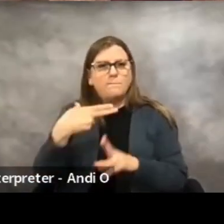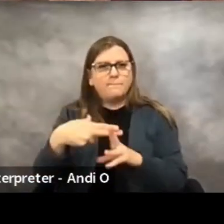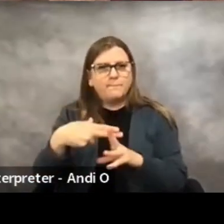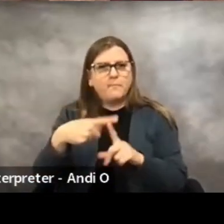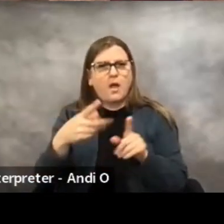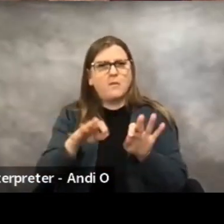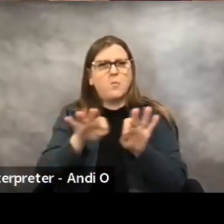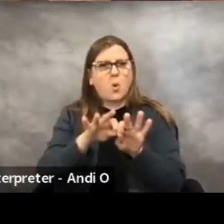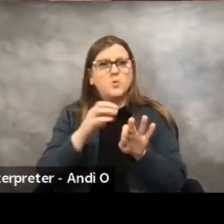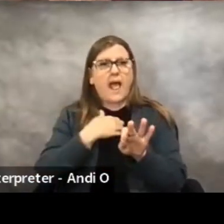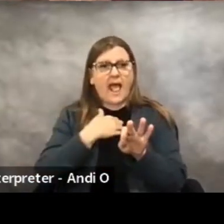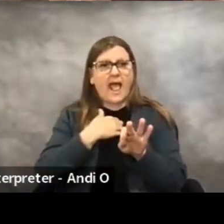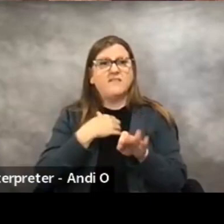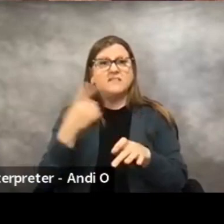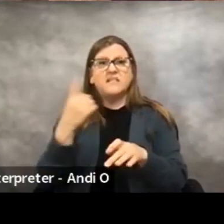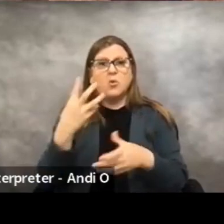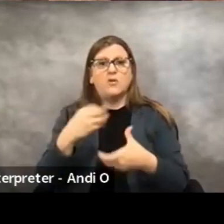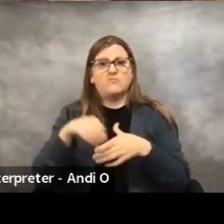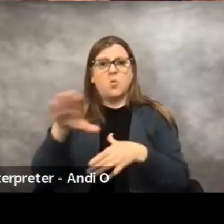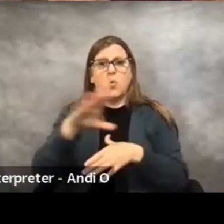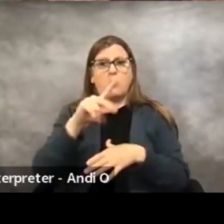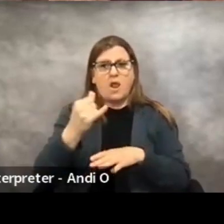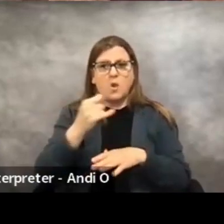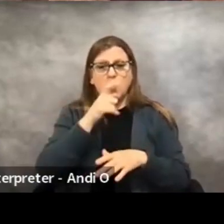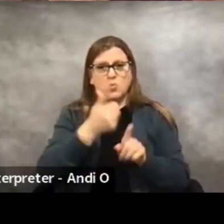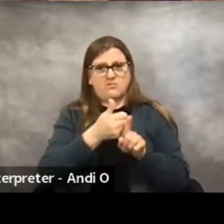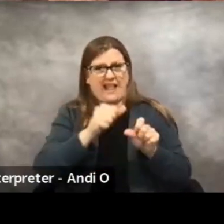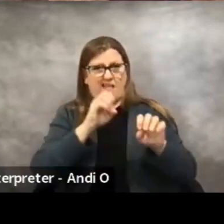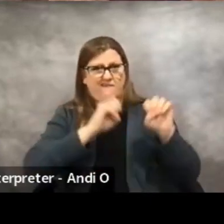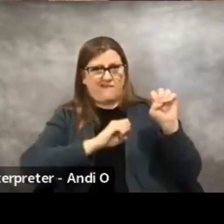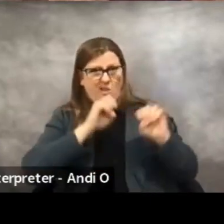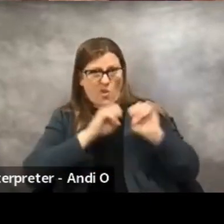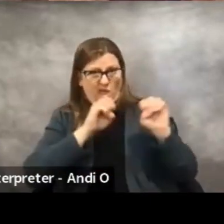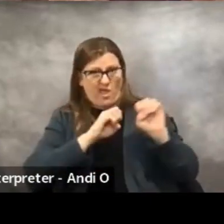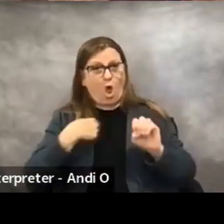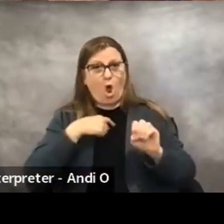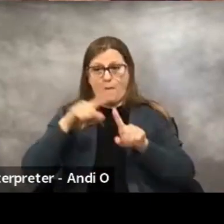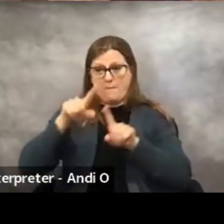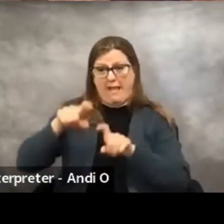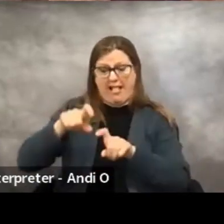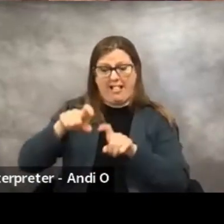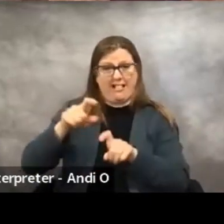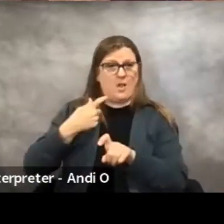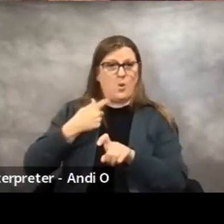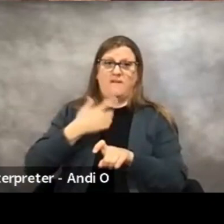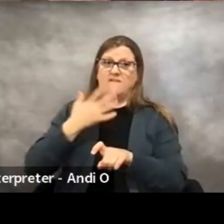an evaluator in your project in our pilot project in Iowa, we've been fortunate to partner with the University of Iowa. And